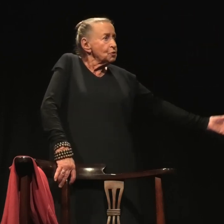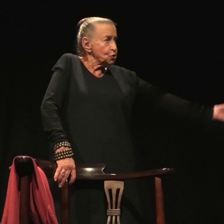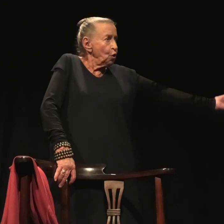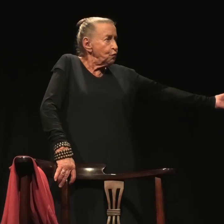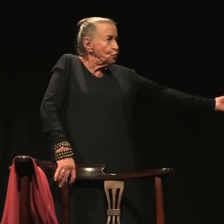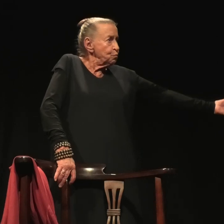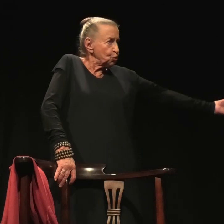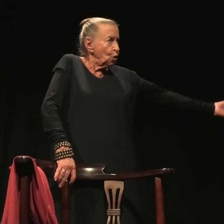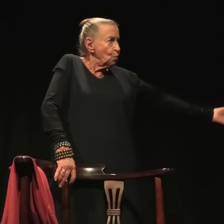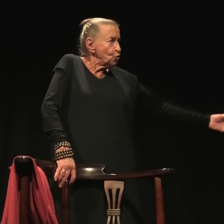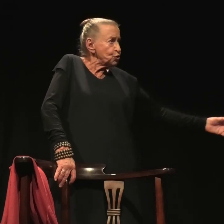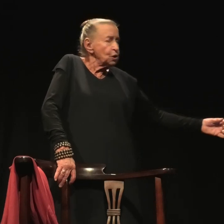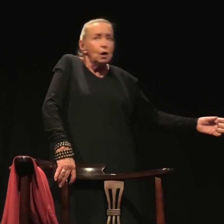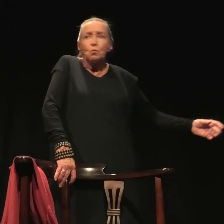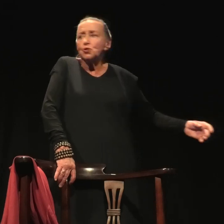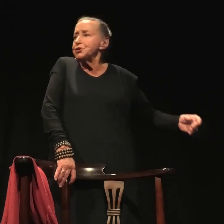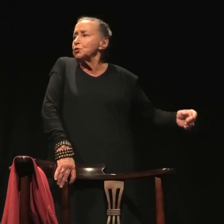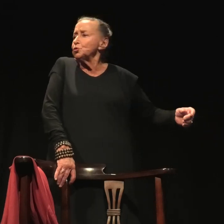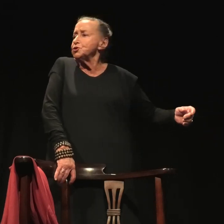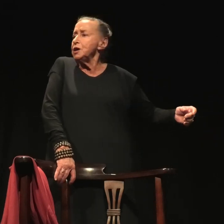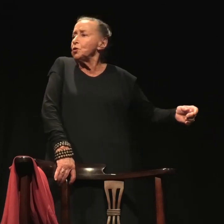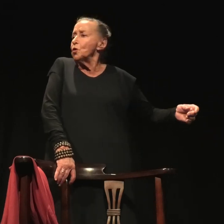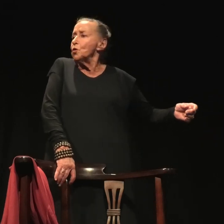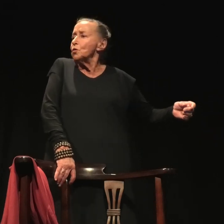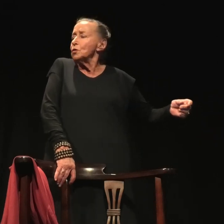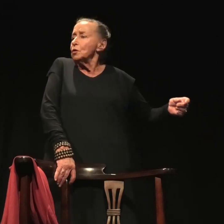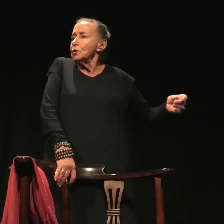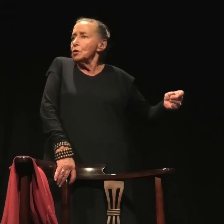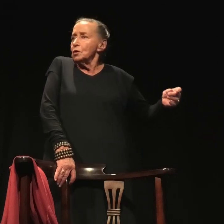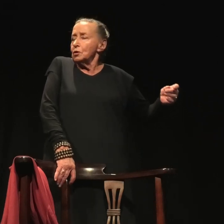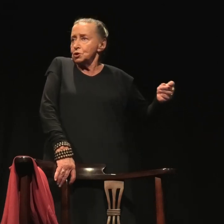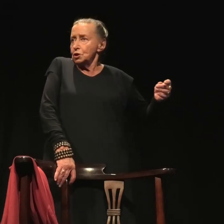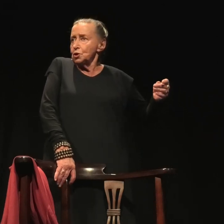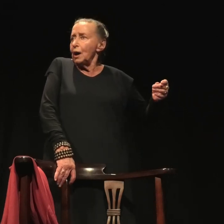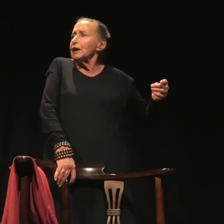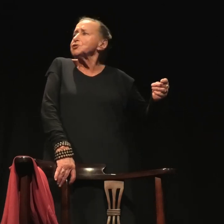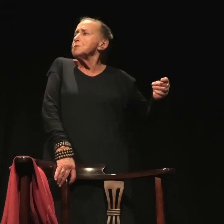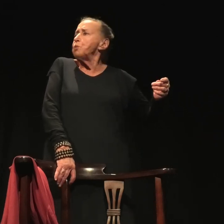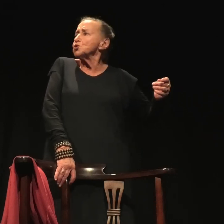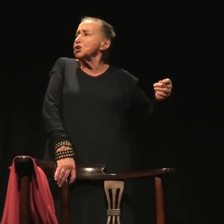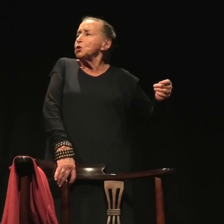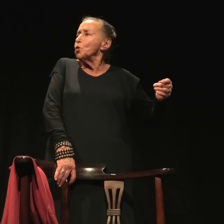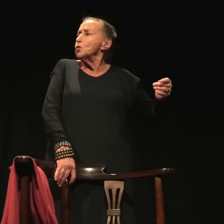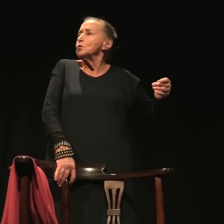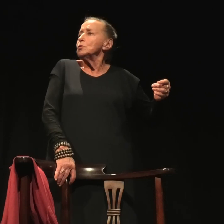stopped again. "Good Steward," he cried, "or hoot-owl rather: